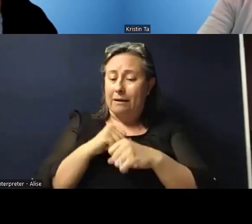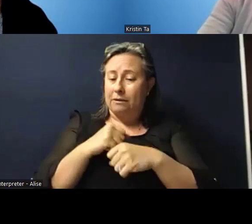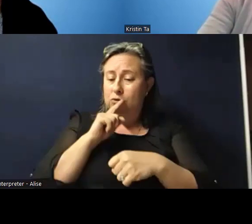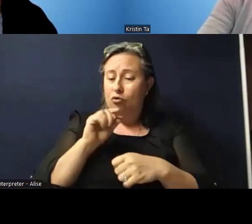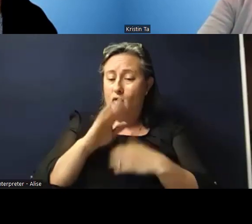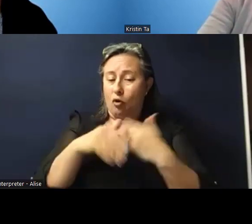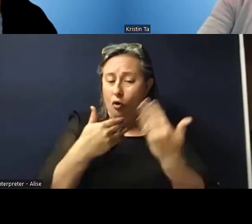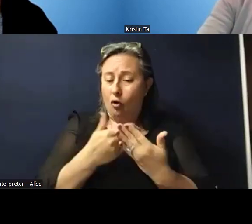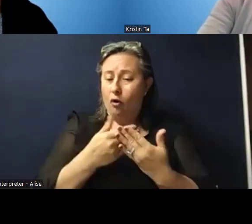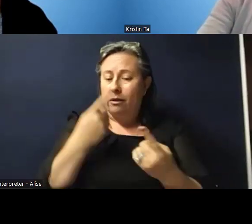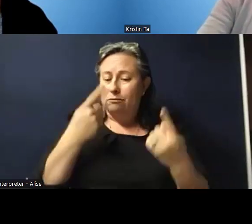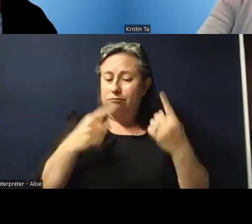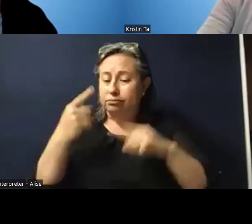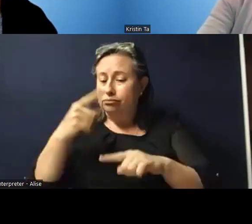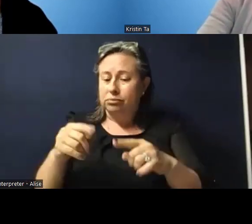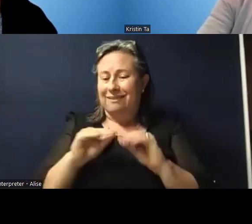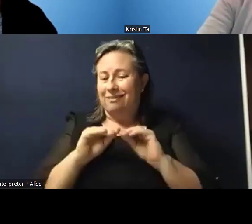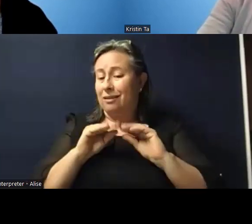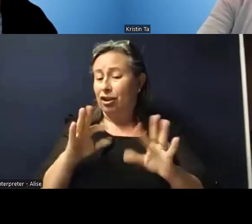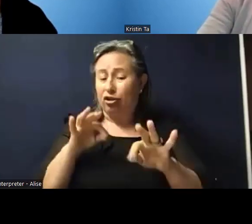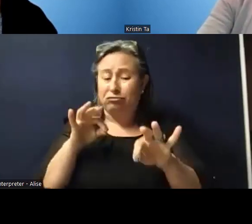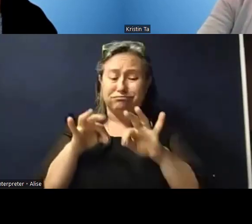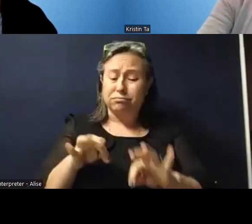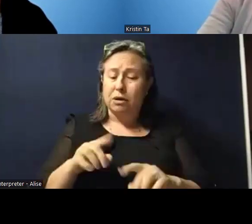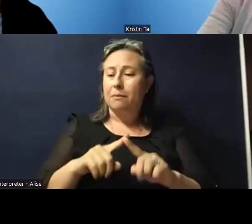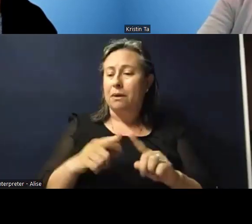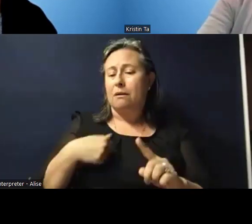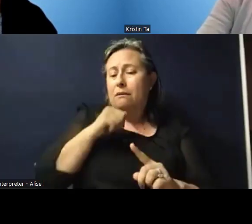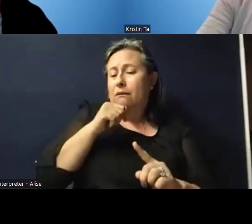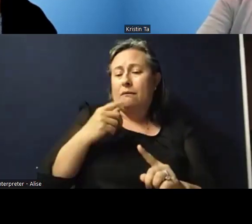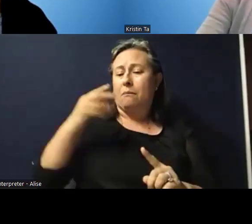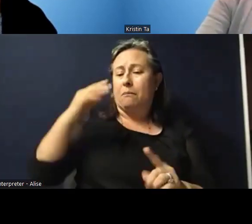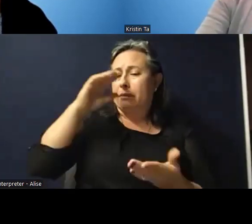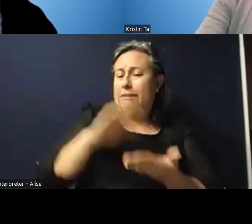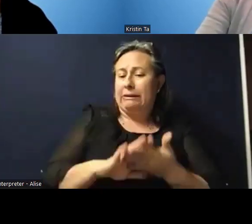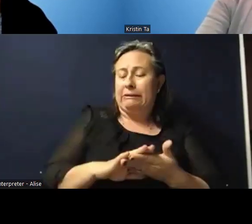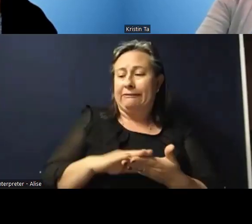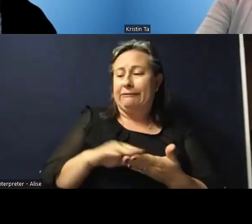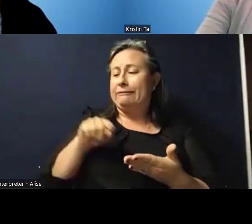are clear and ... But I don't believe that if there's an audit finding